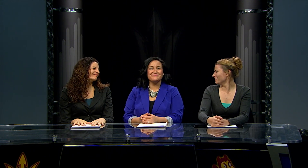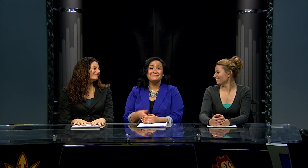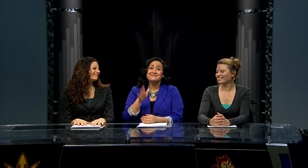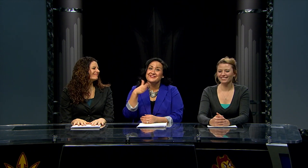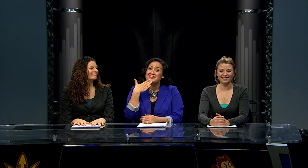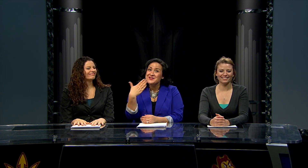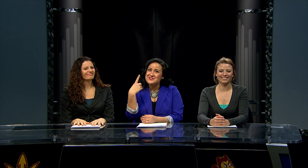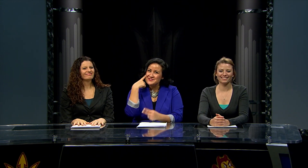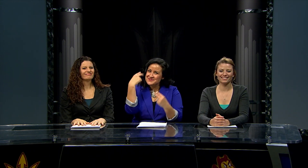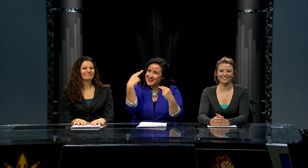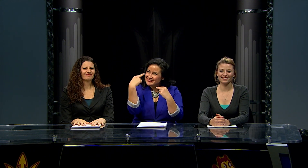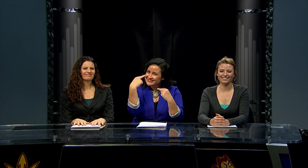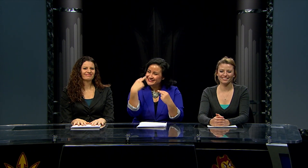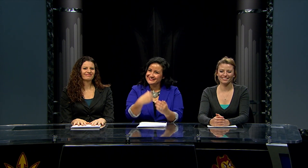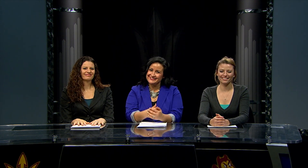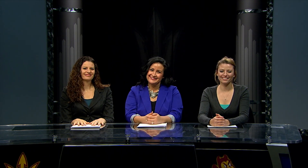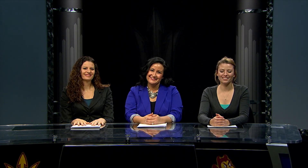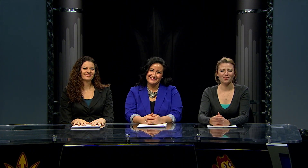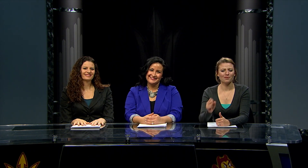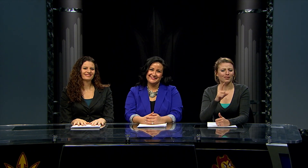THANK YOU! WELL, THANKS FOR WATCHING.